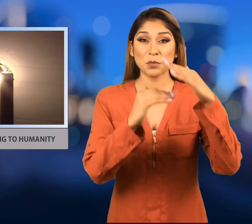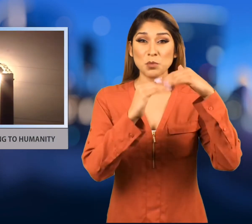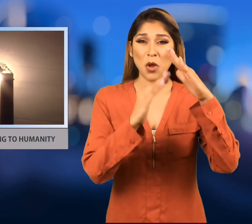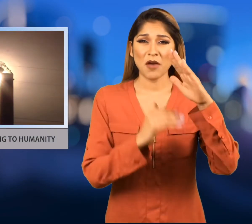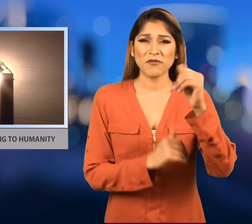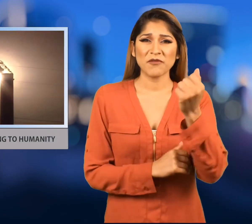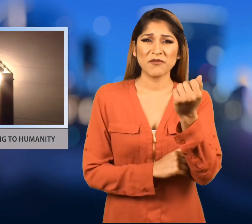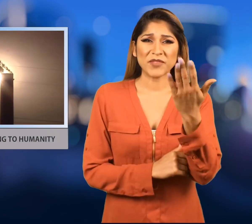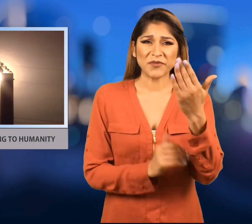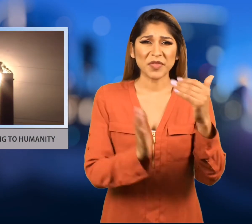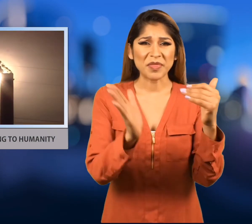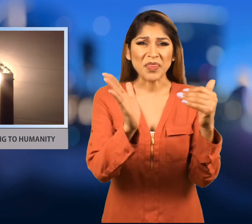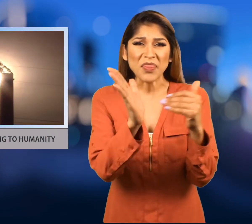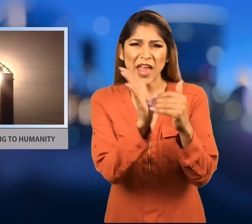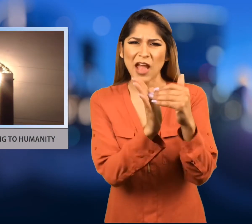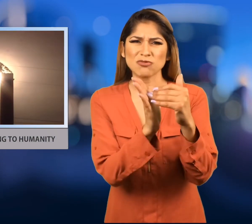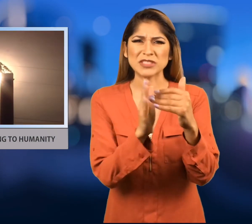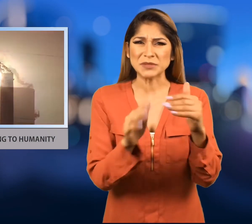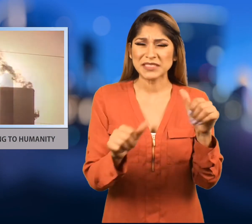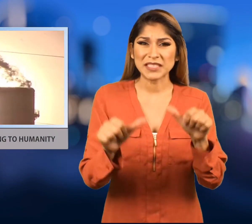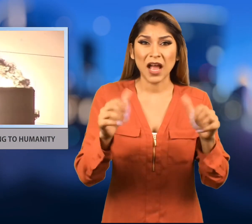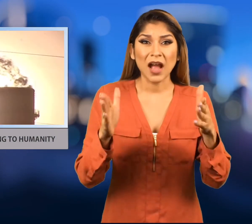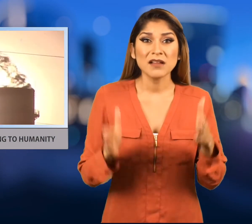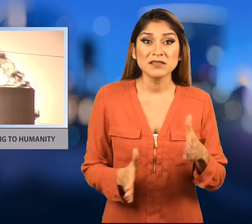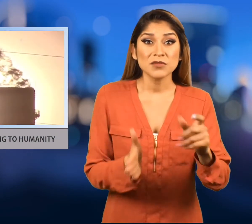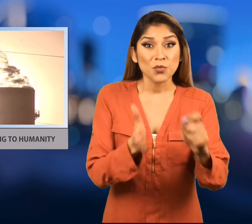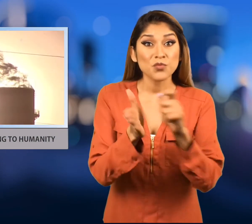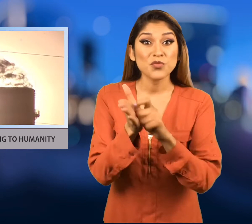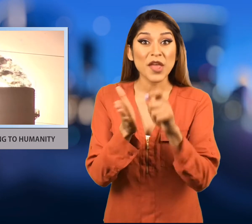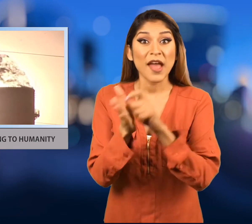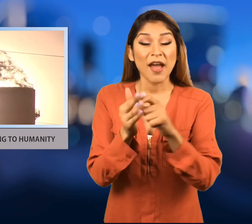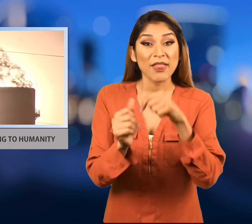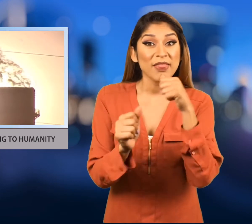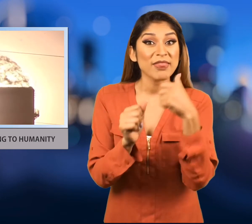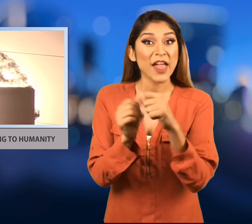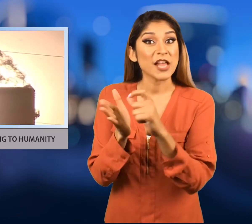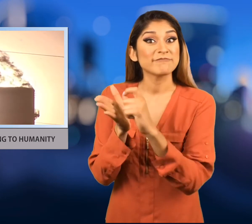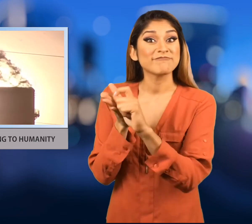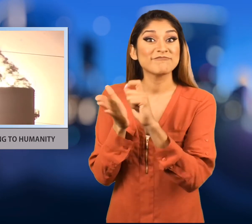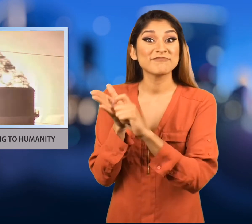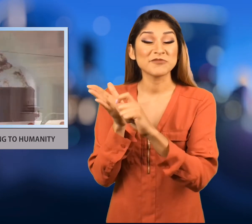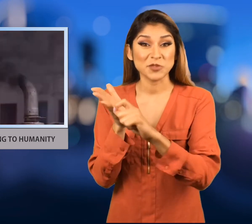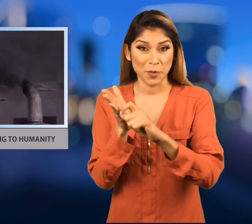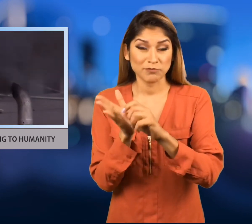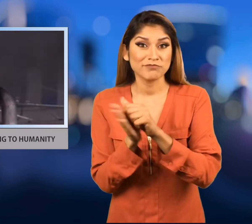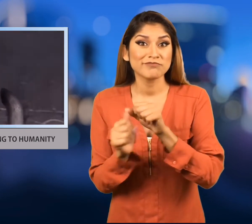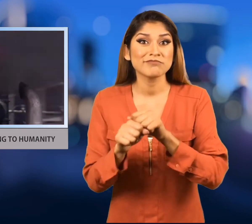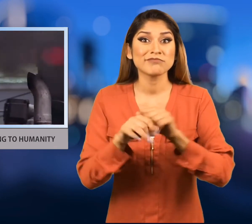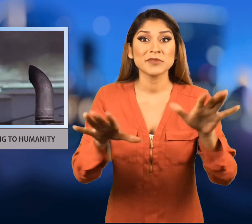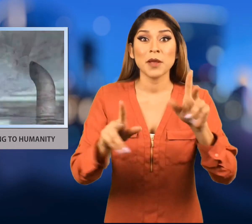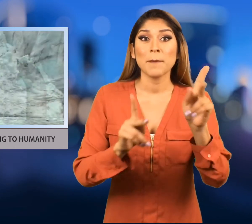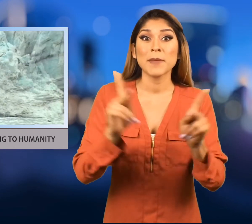More than fifteen thousand scientists signed a letter to all of humanity and the message